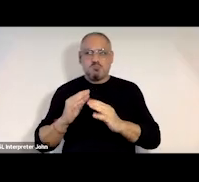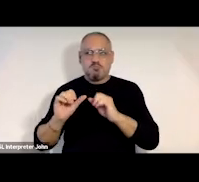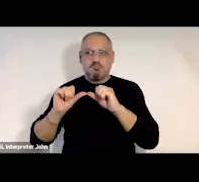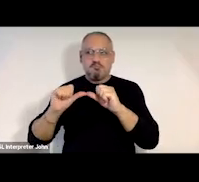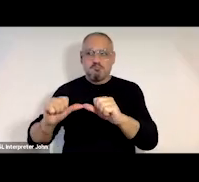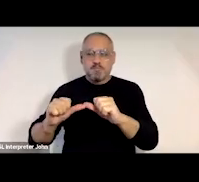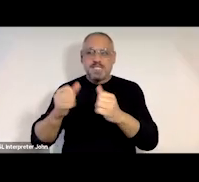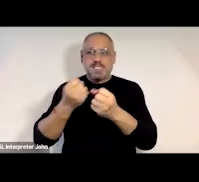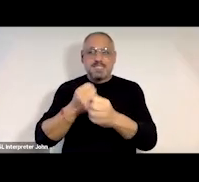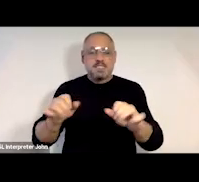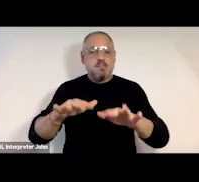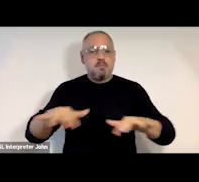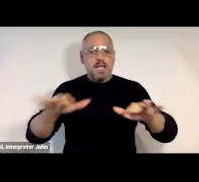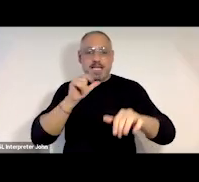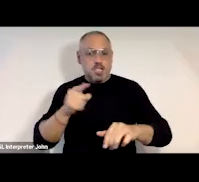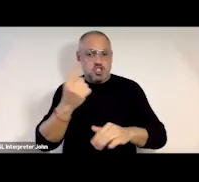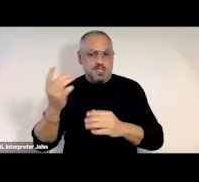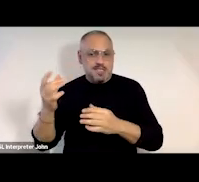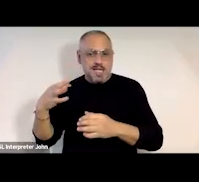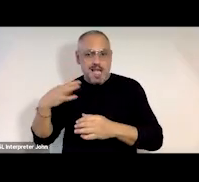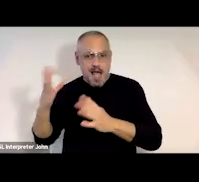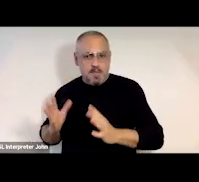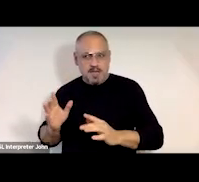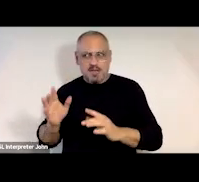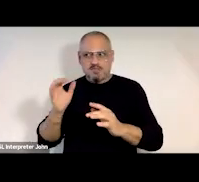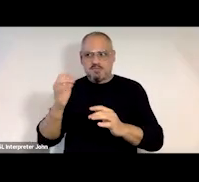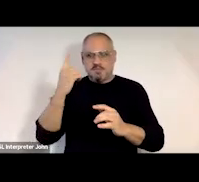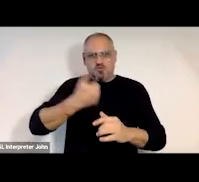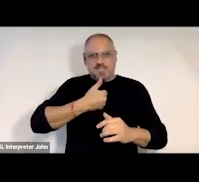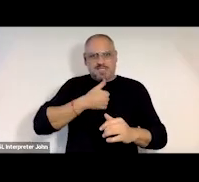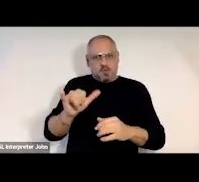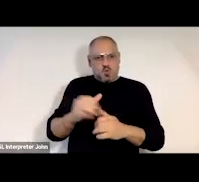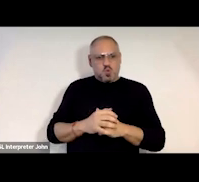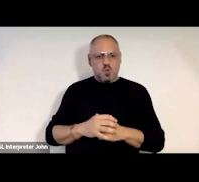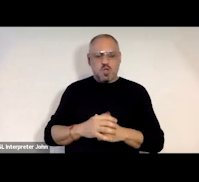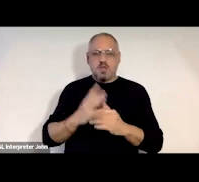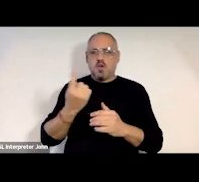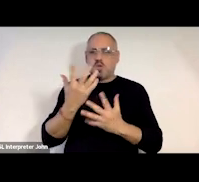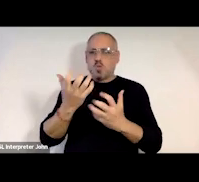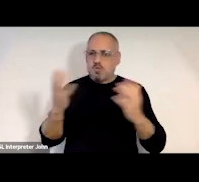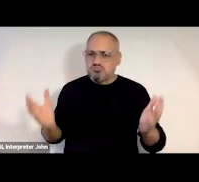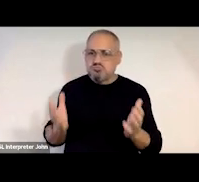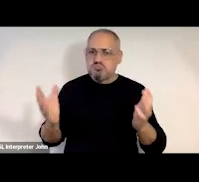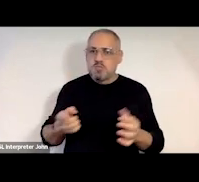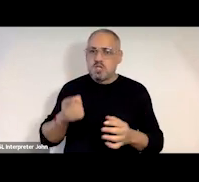for not only the applicant for you as well. We always want to encourage that you under promise,